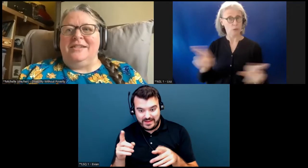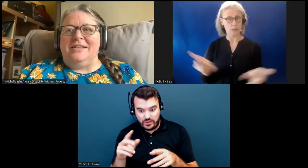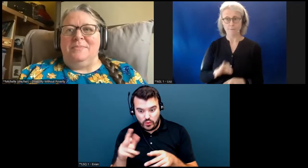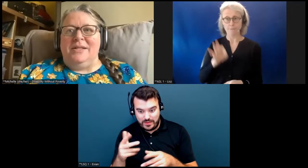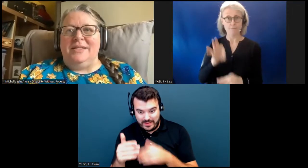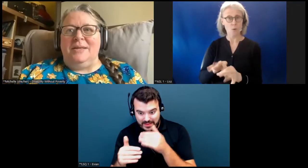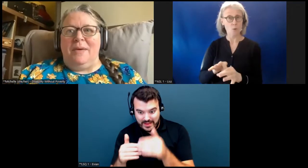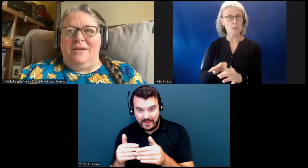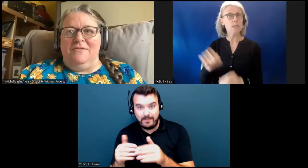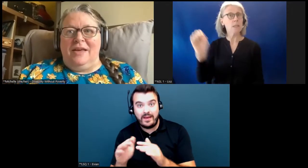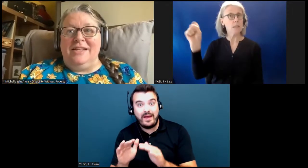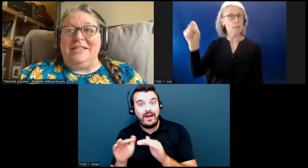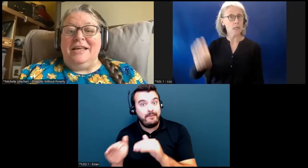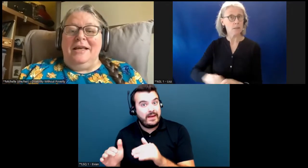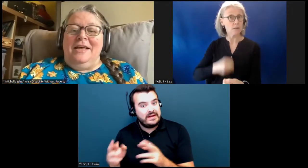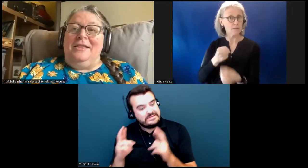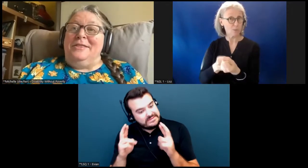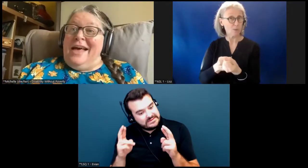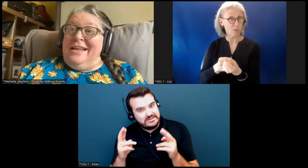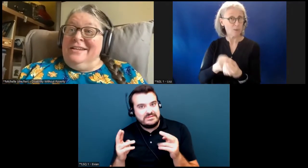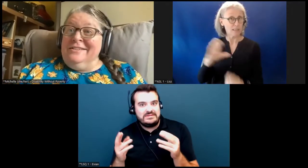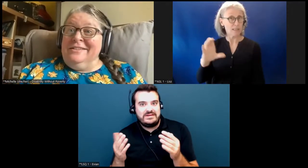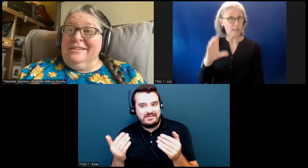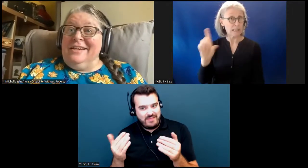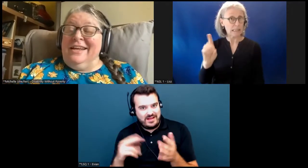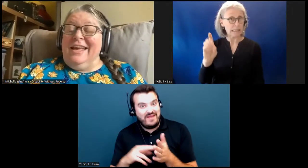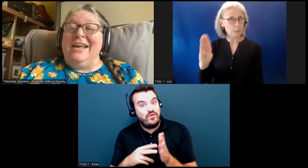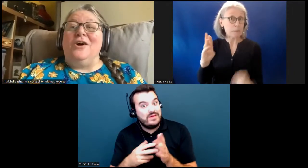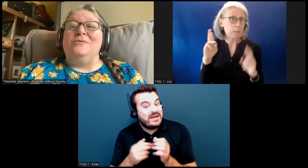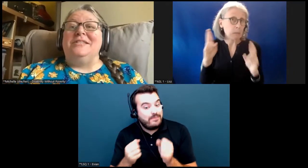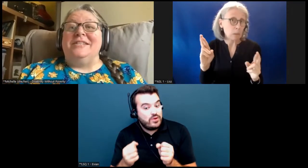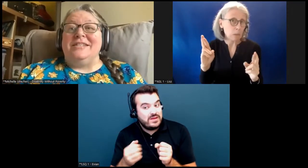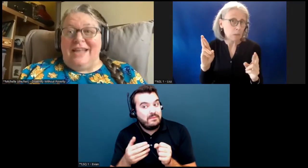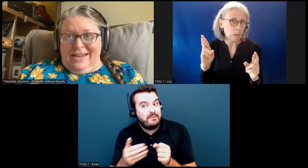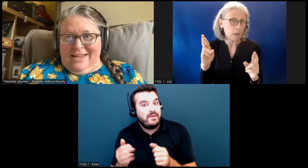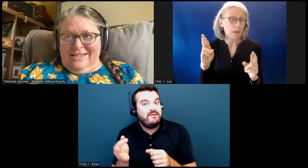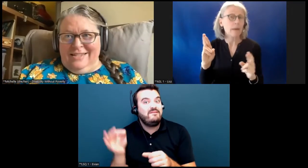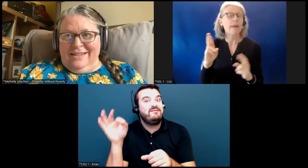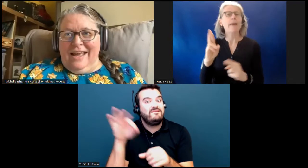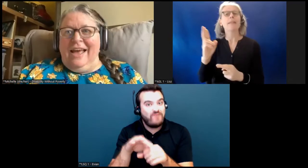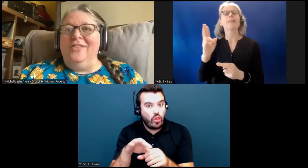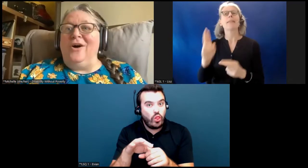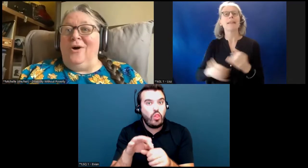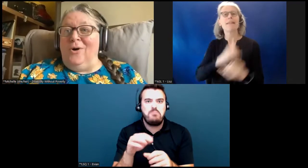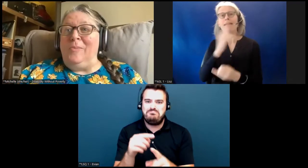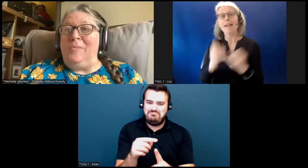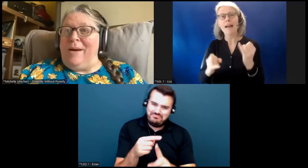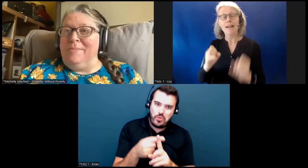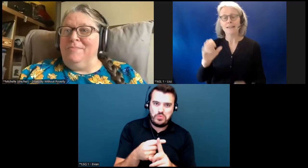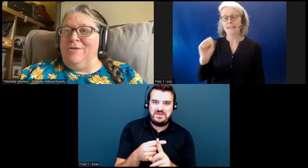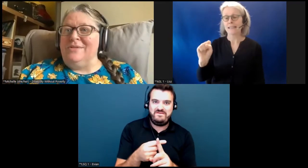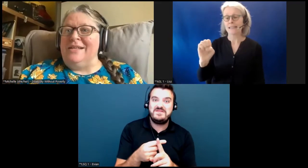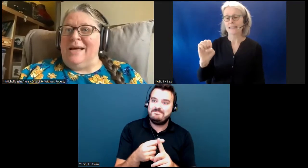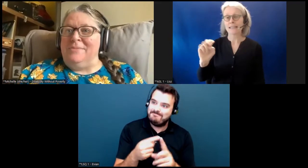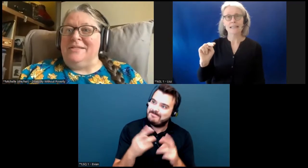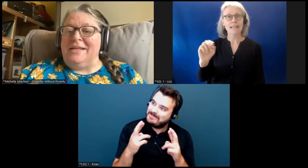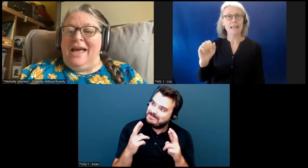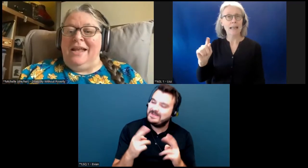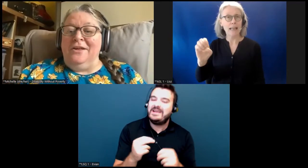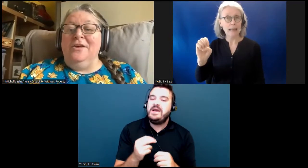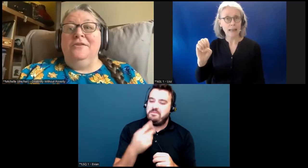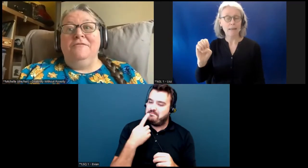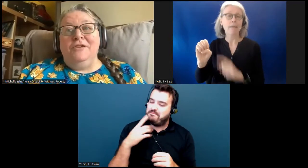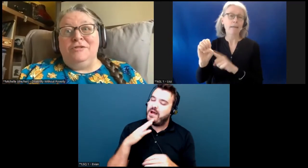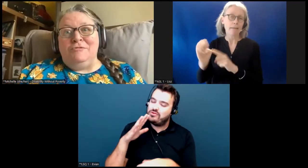DISABILITY BENEFIT, THAN IT GOES TO THE SENATE AND THE WHOLE PROCESS HAPPENS AGAIN. FIRST